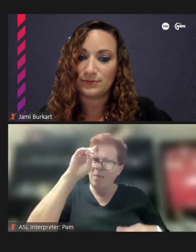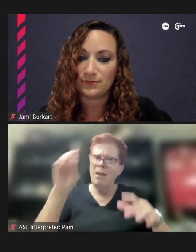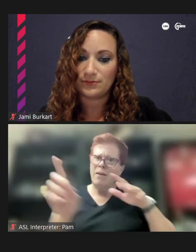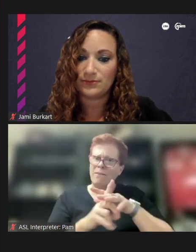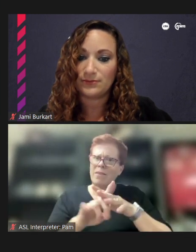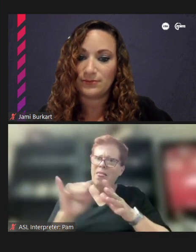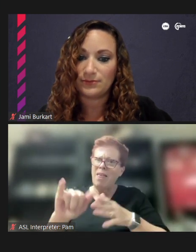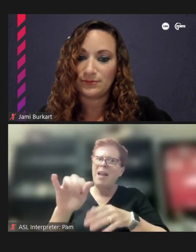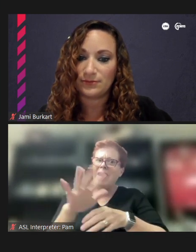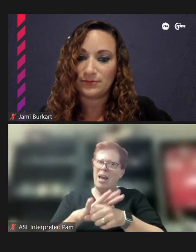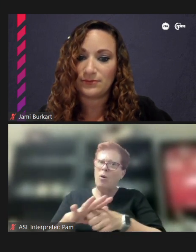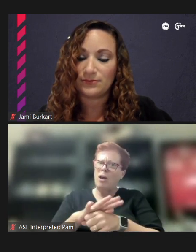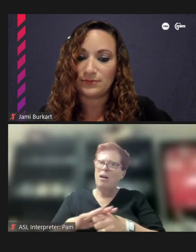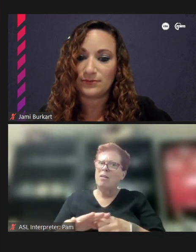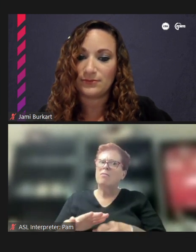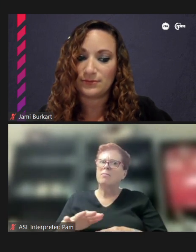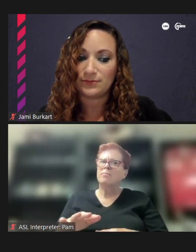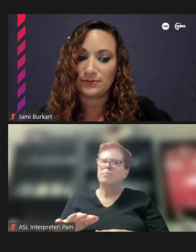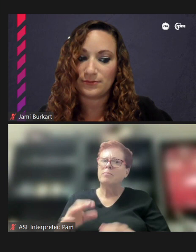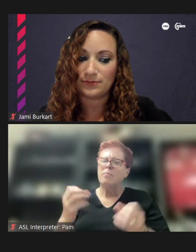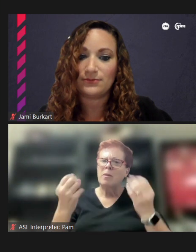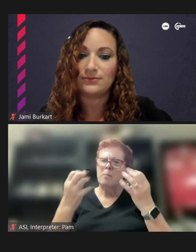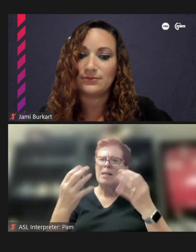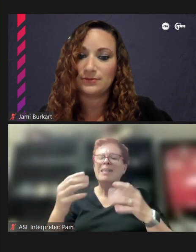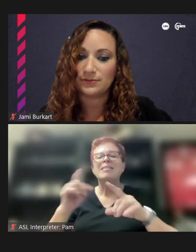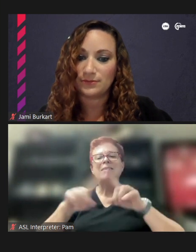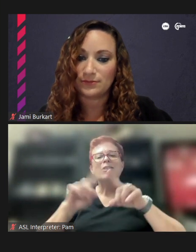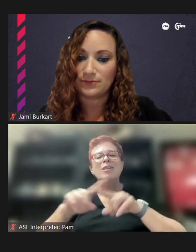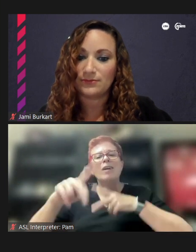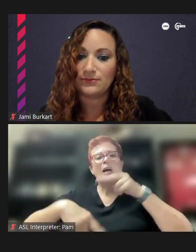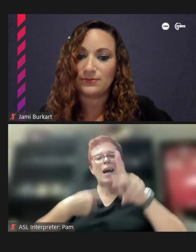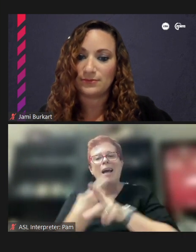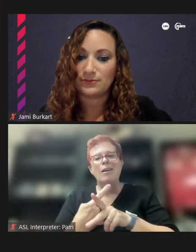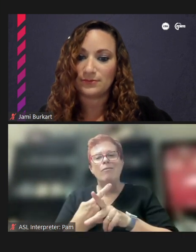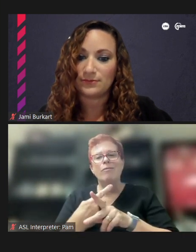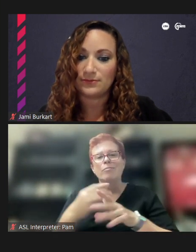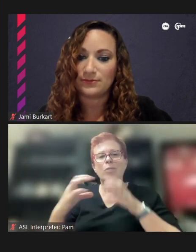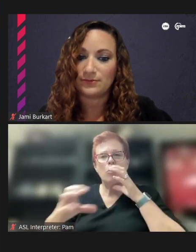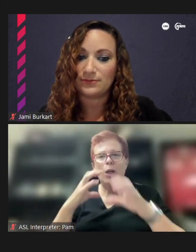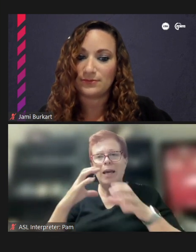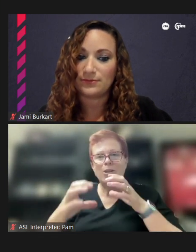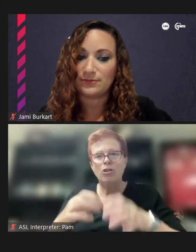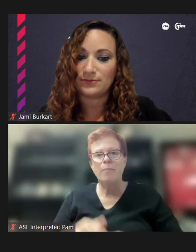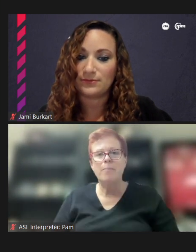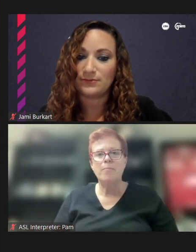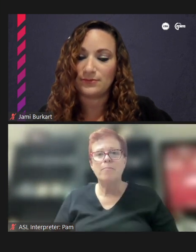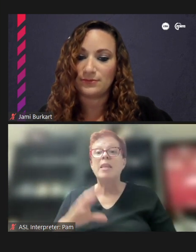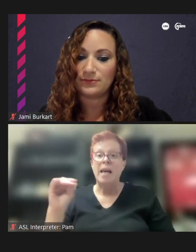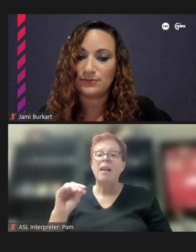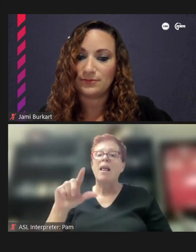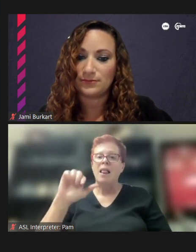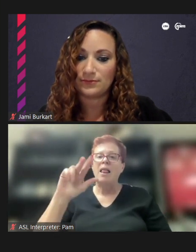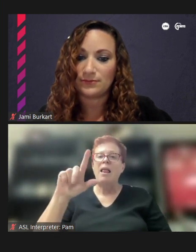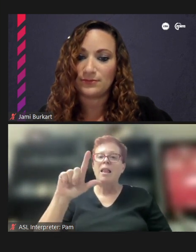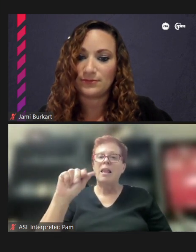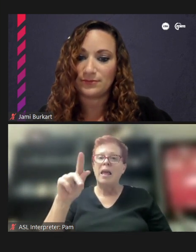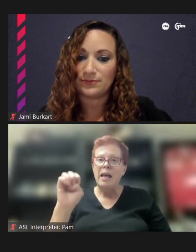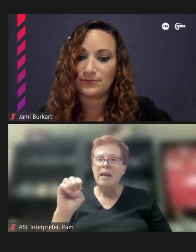station, and multimodal forms of communication and then the lakefront and Montrose Beach